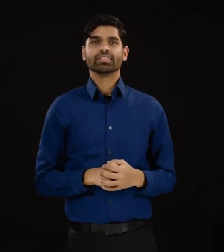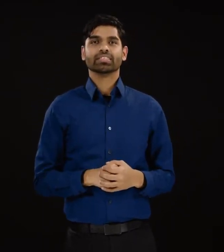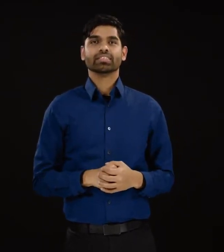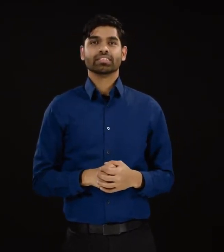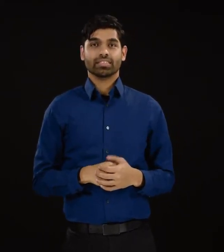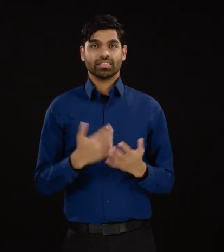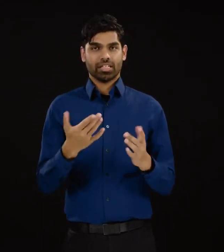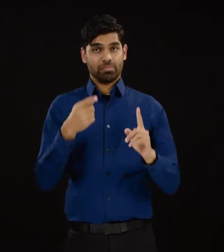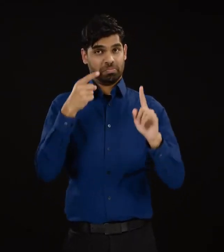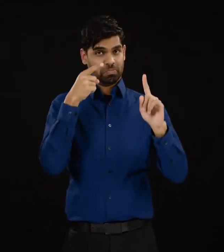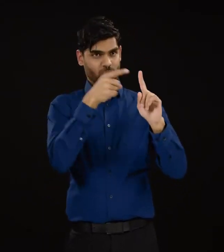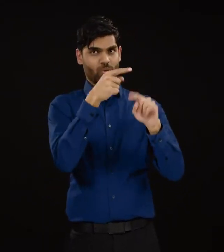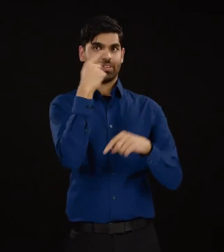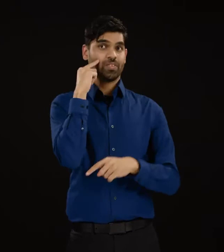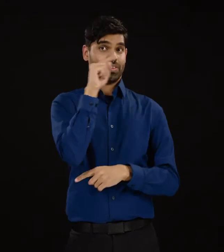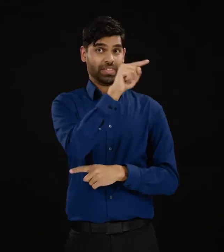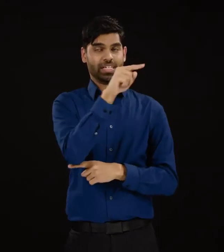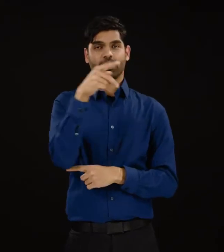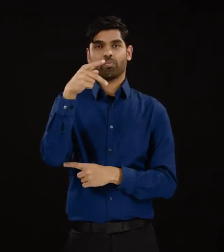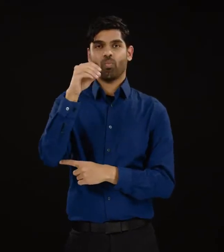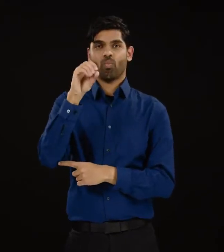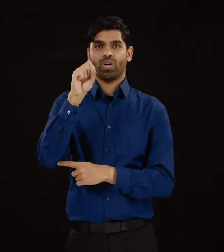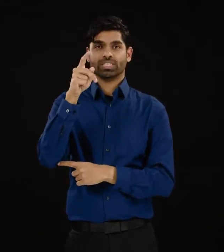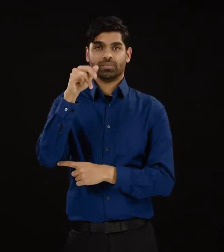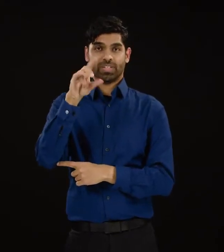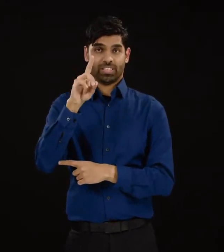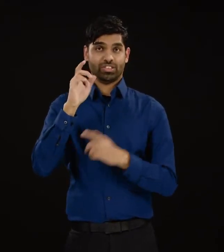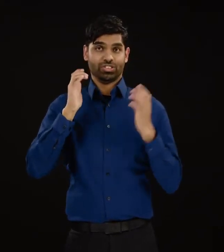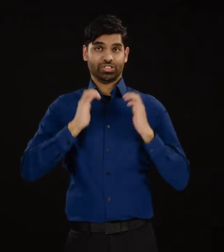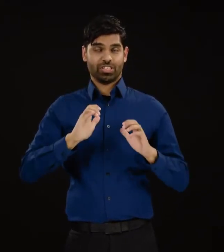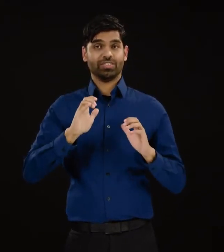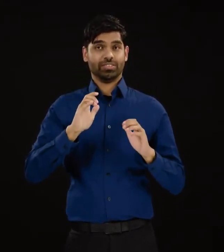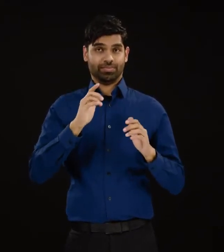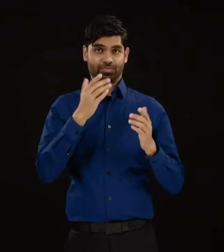no cancellation fees even if they have agreed to a longer term.